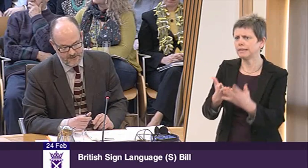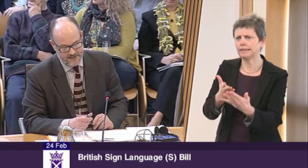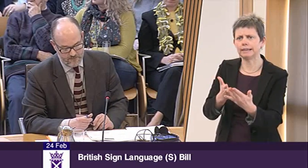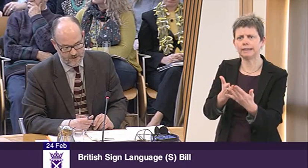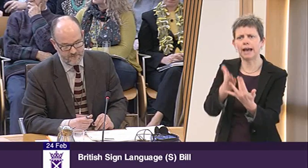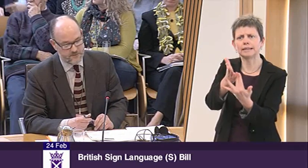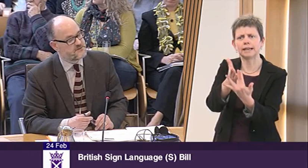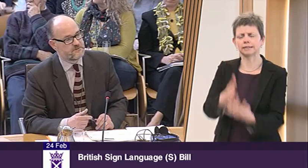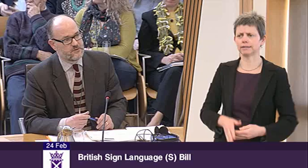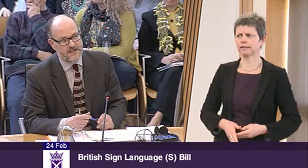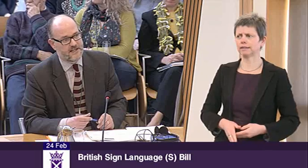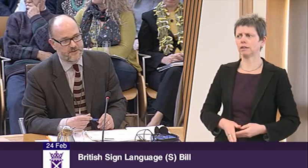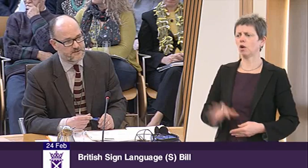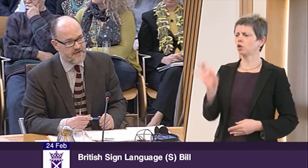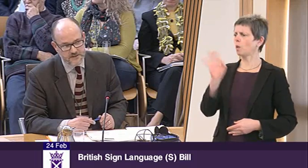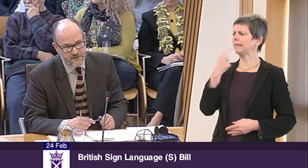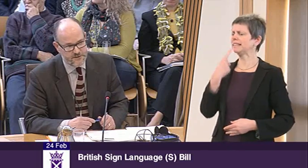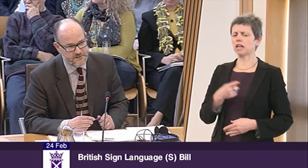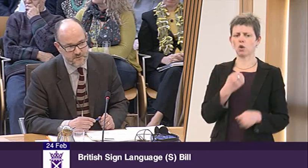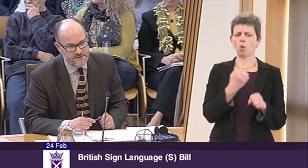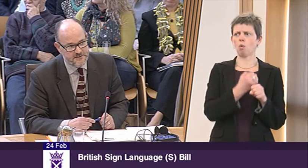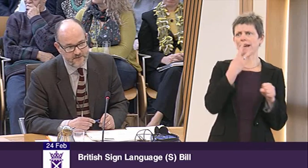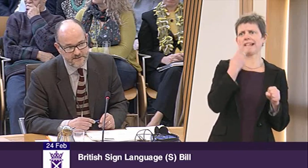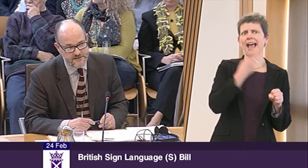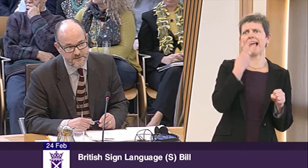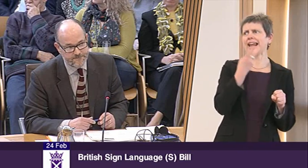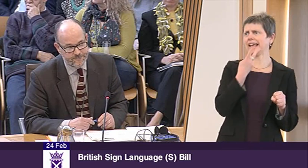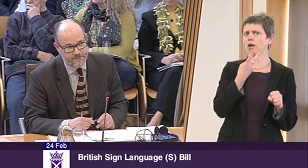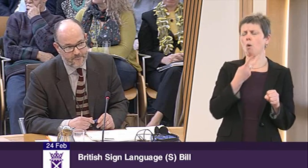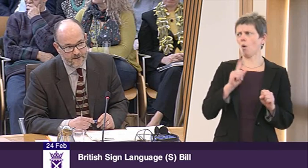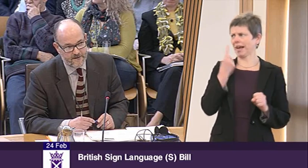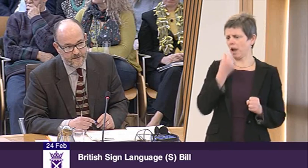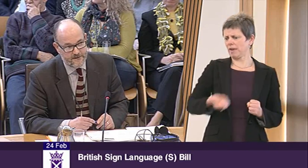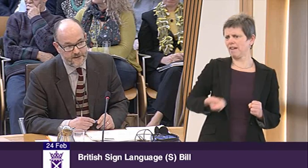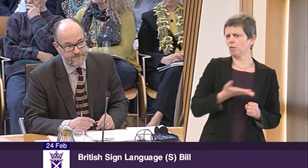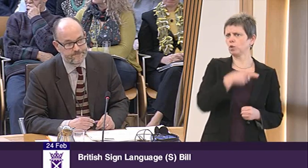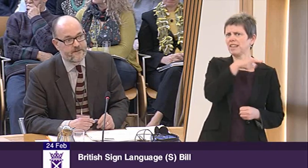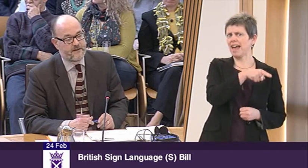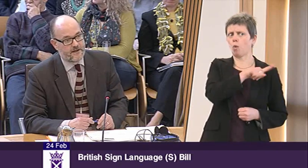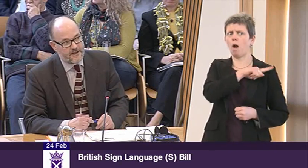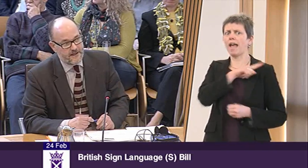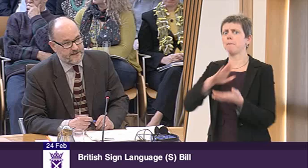“Can we afford to support Gaelic? If we do so, Makaton users will be disadvantaged.”